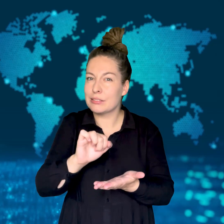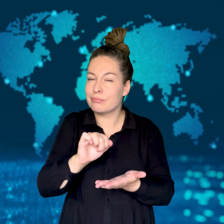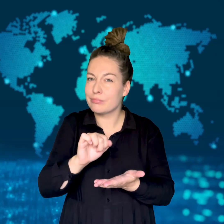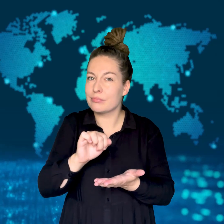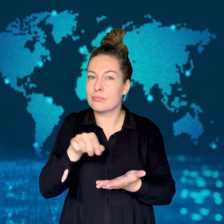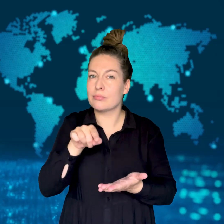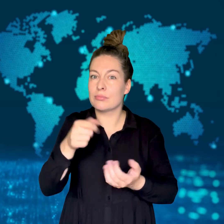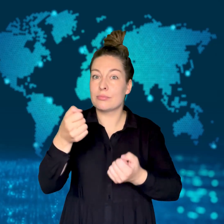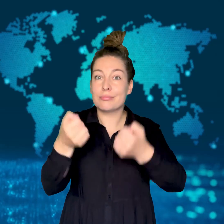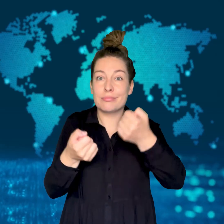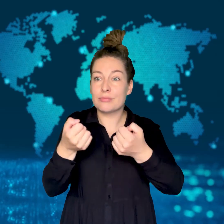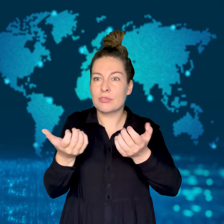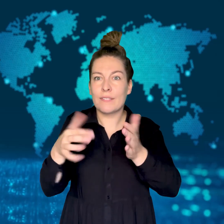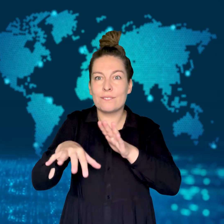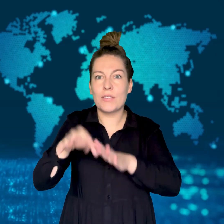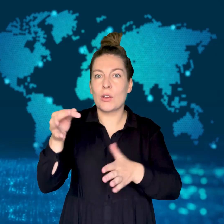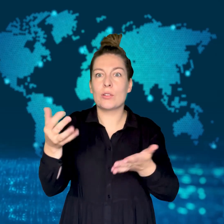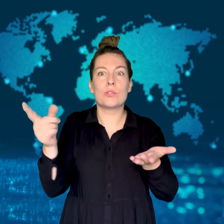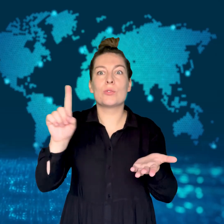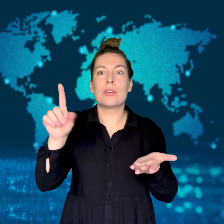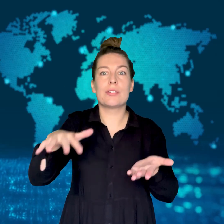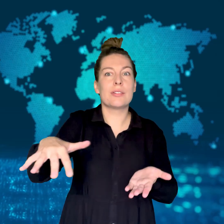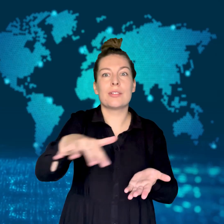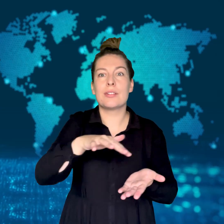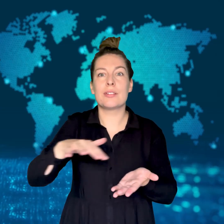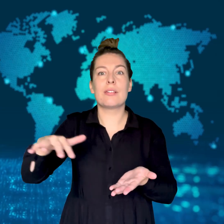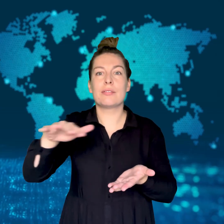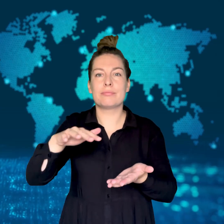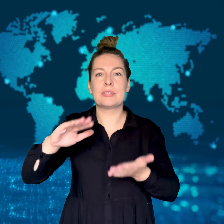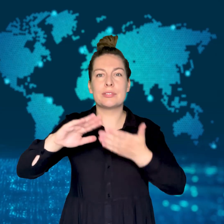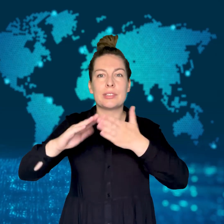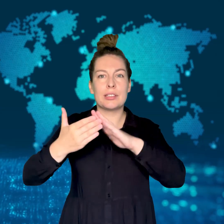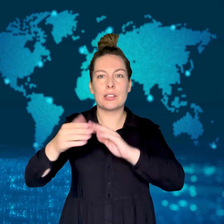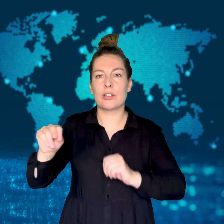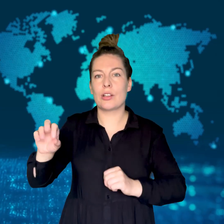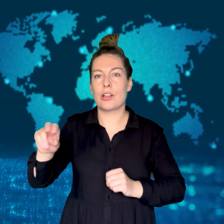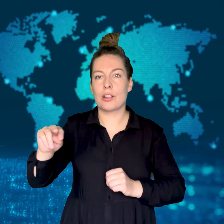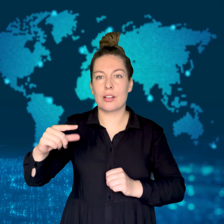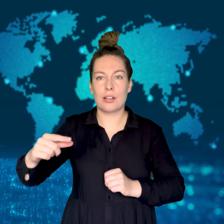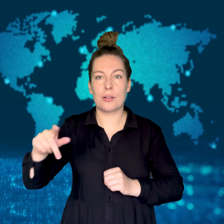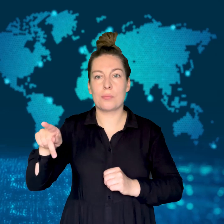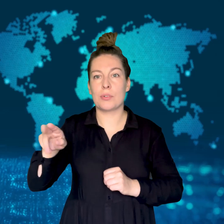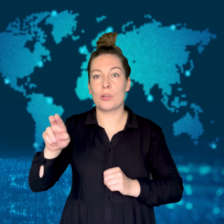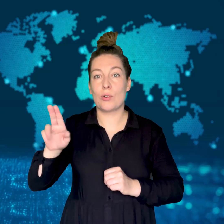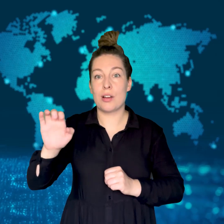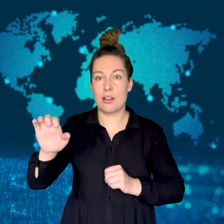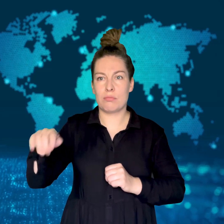probably because someone tried to destroy evidence of a crime.